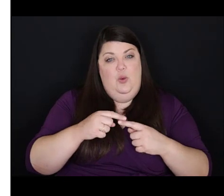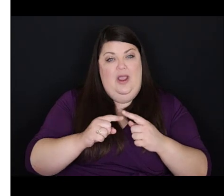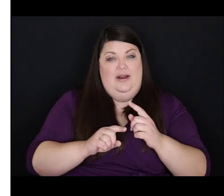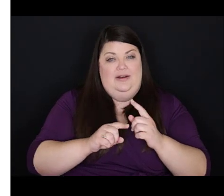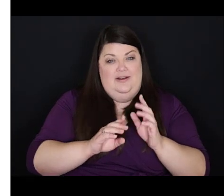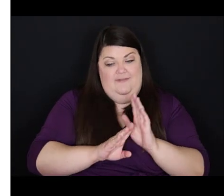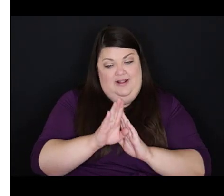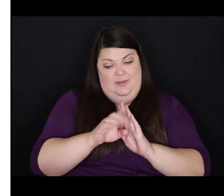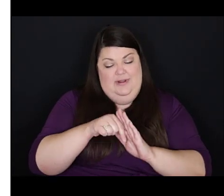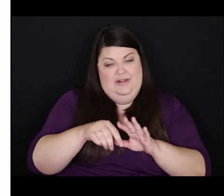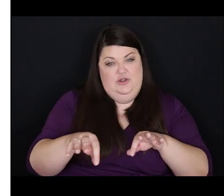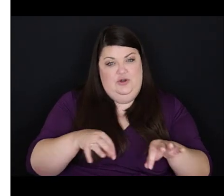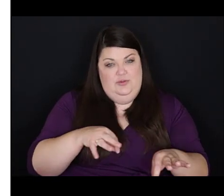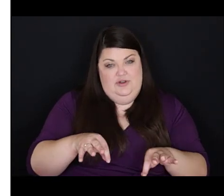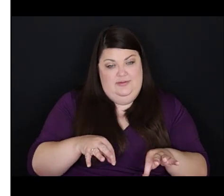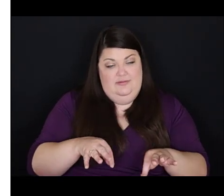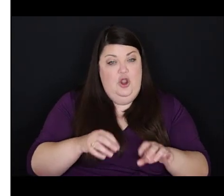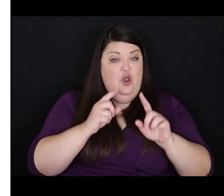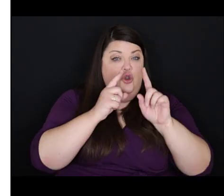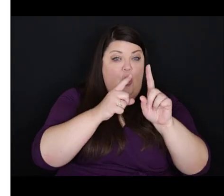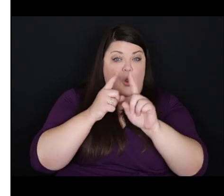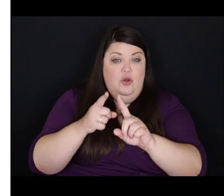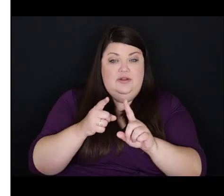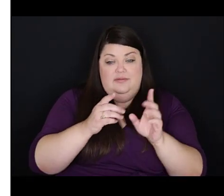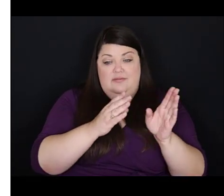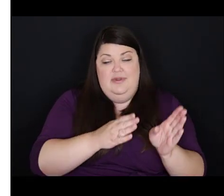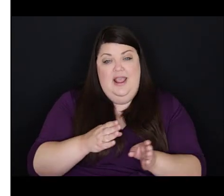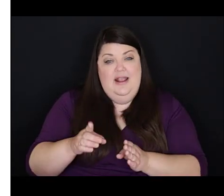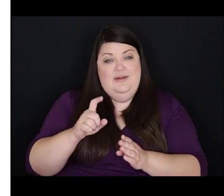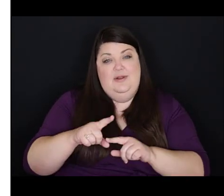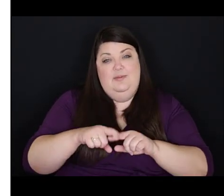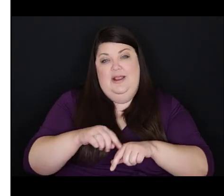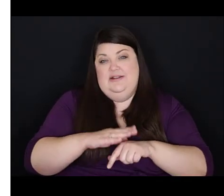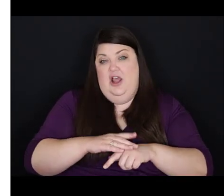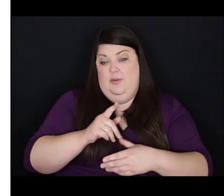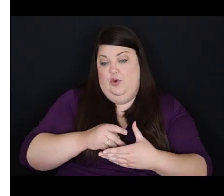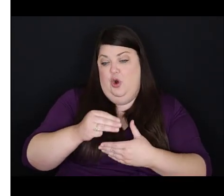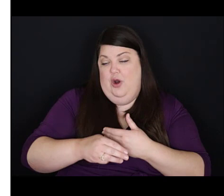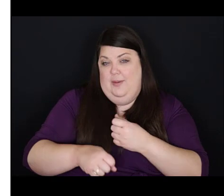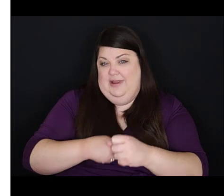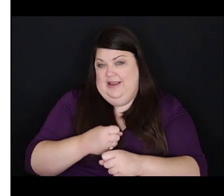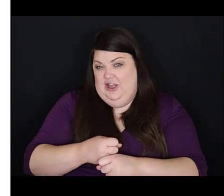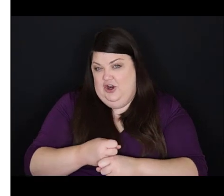Goals and plans must be based on program year and not Federal fiscal year.